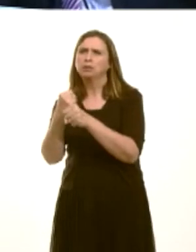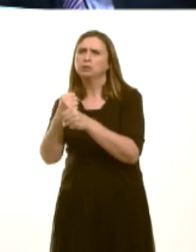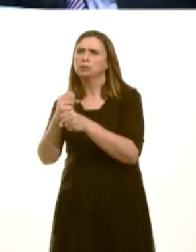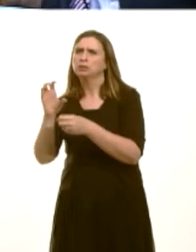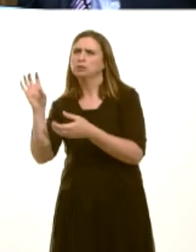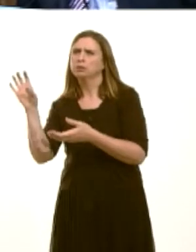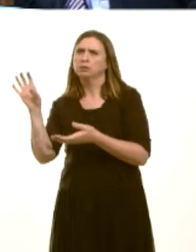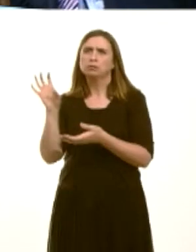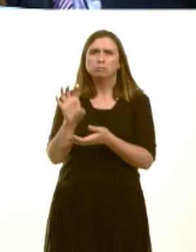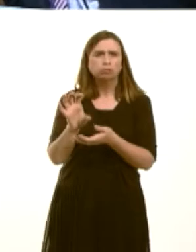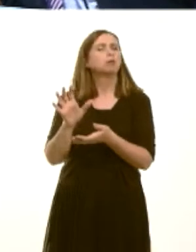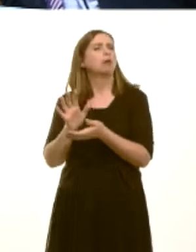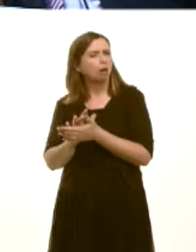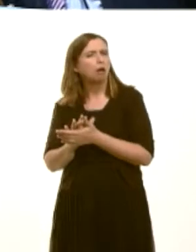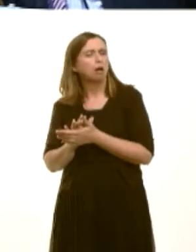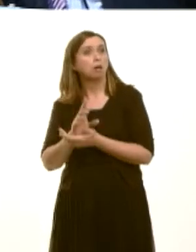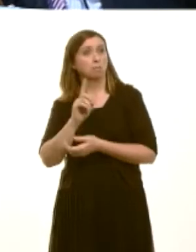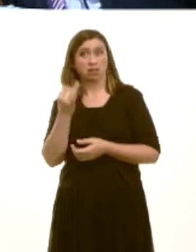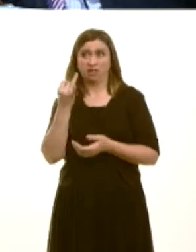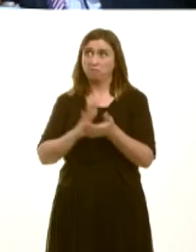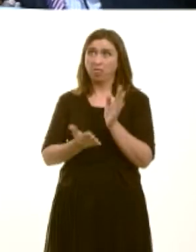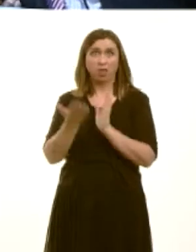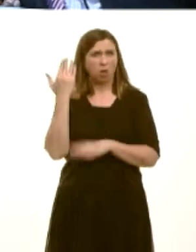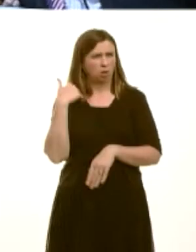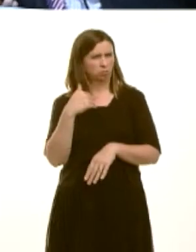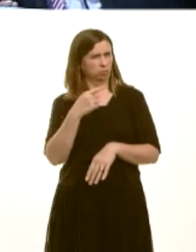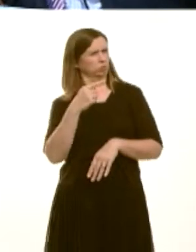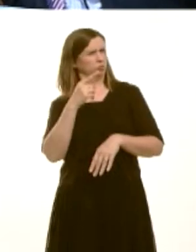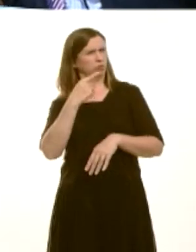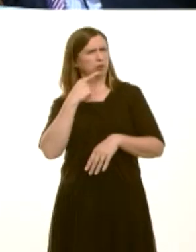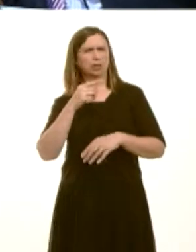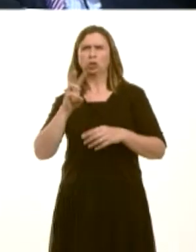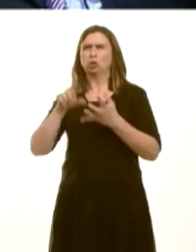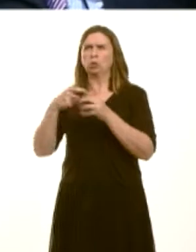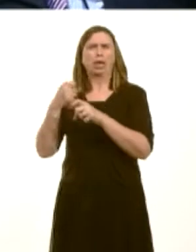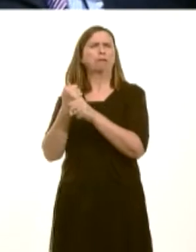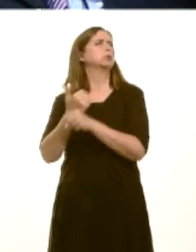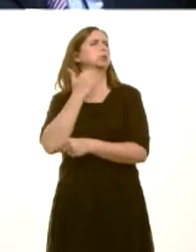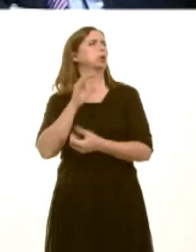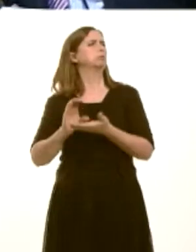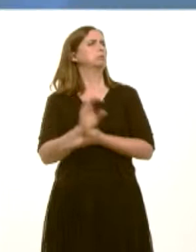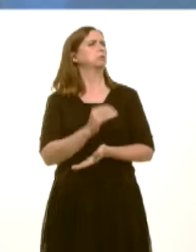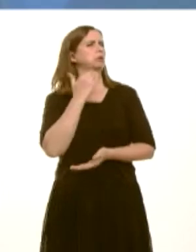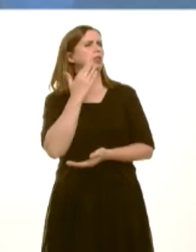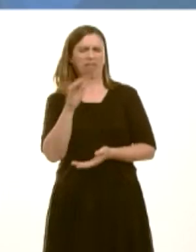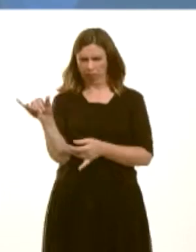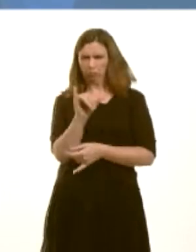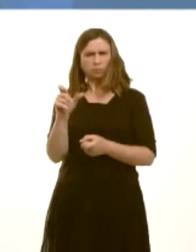weíre happy withóyet some months ago was telling us that the UK Government wasnít making an investment into the Valley lines, nor indeed the line between Cardiff Central